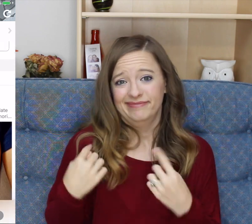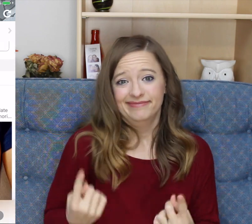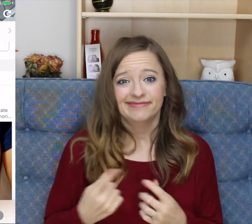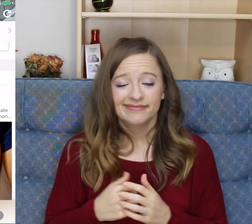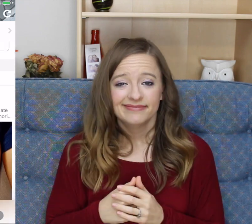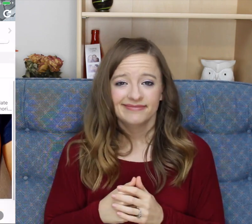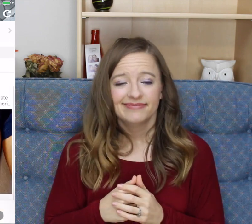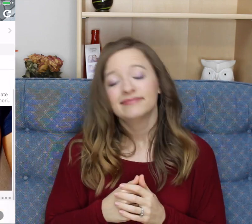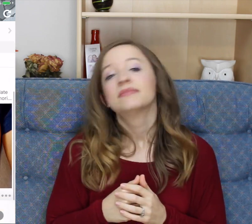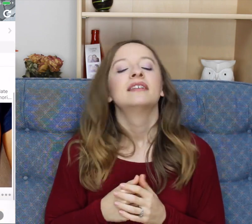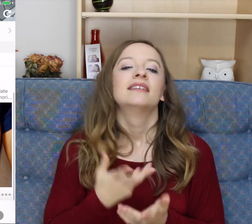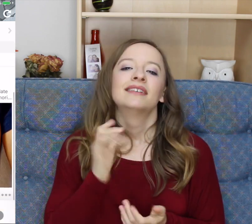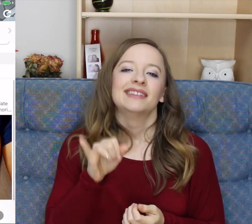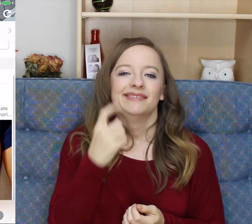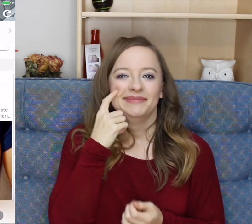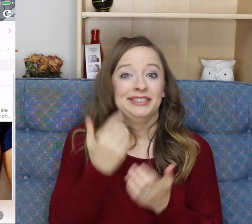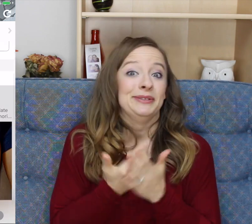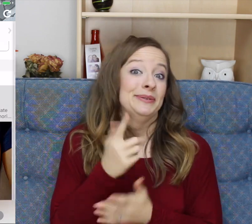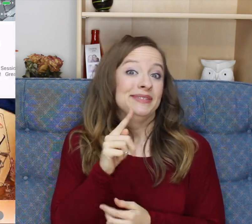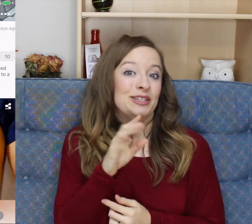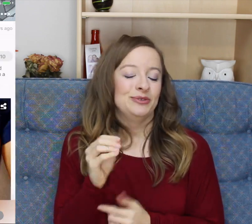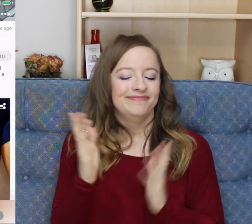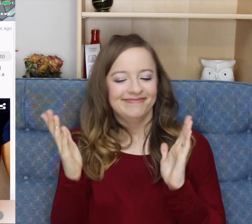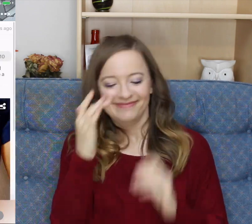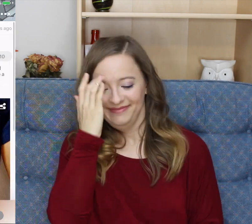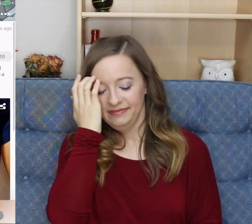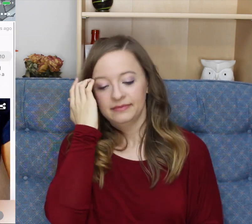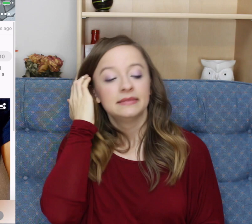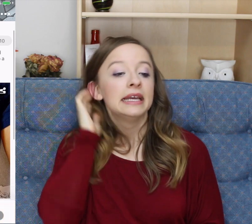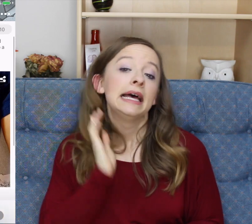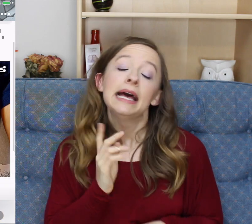one that I've actually put in. Which was the new tattoo that I got.